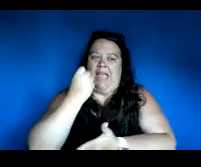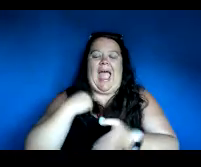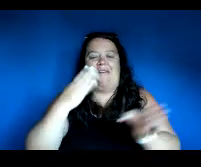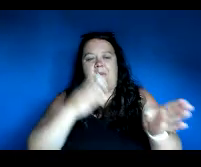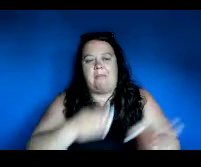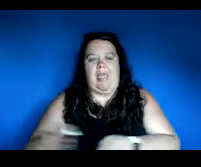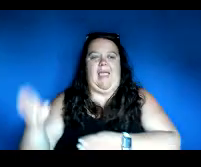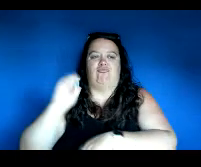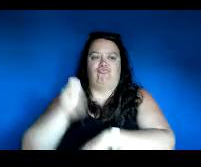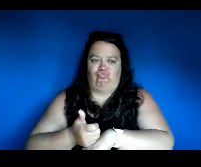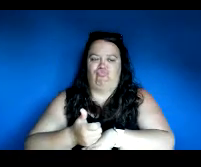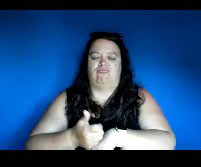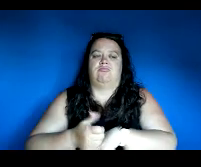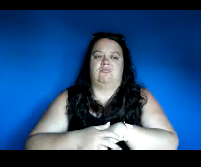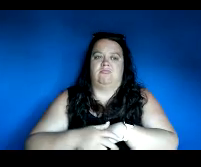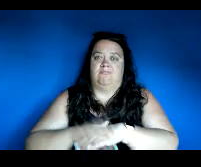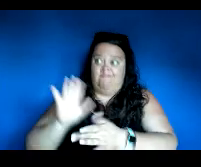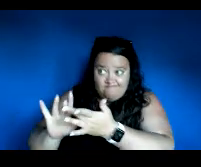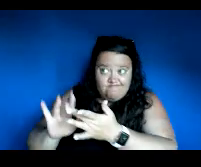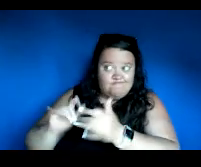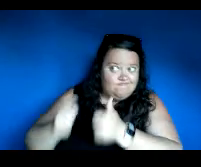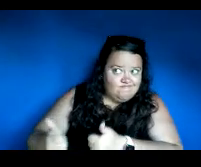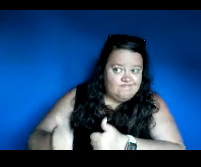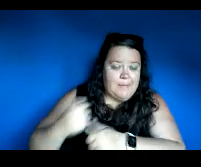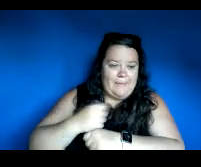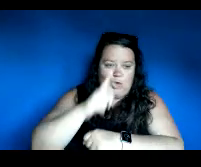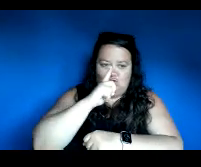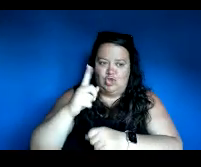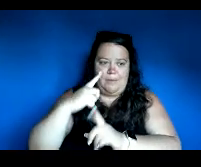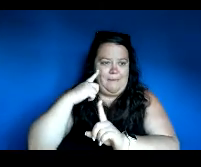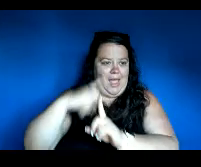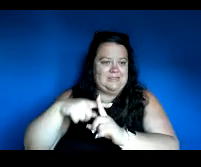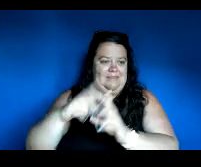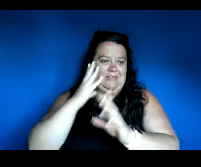so that you can set yourself up to have a positive experience in that class.